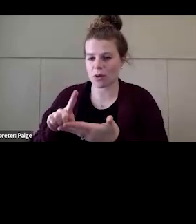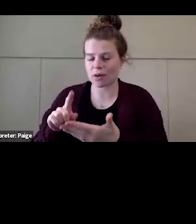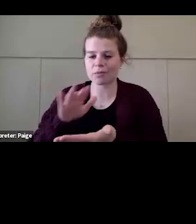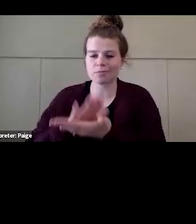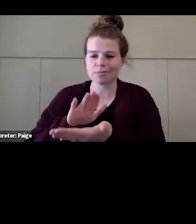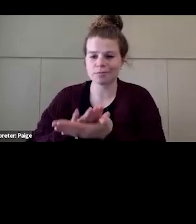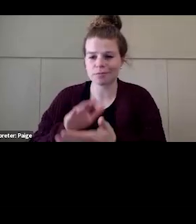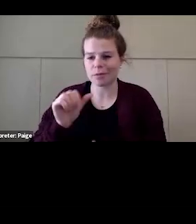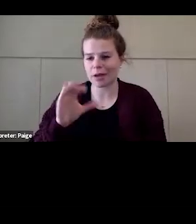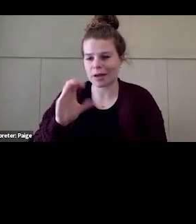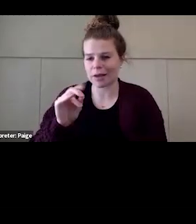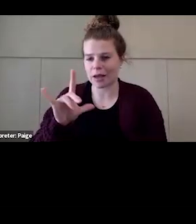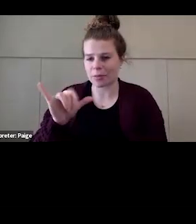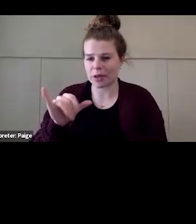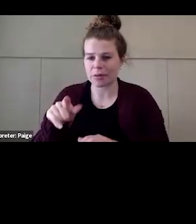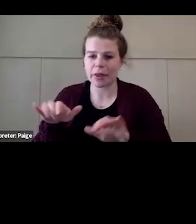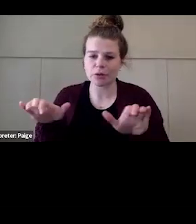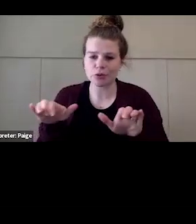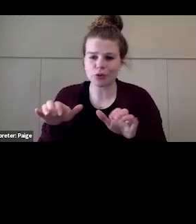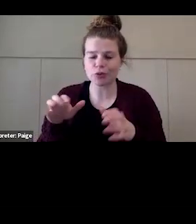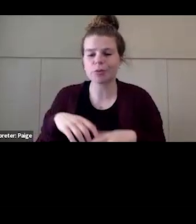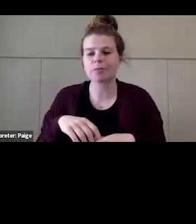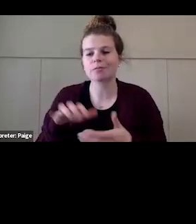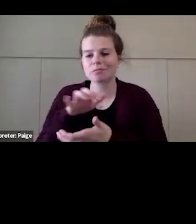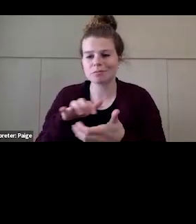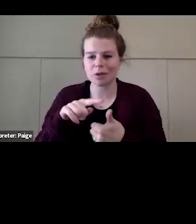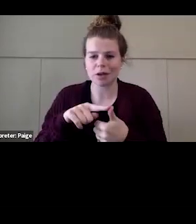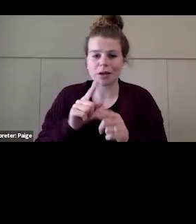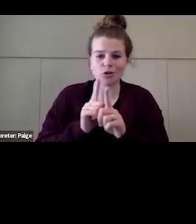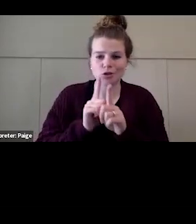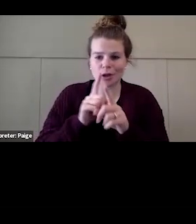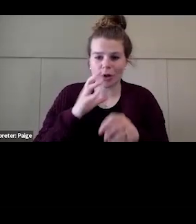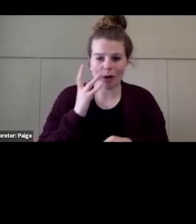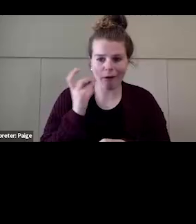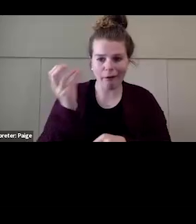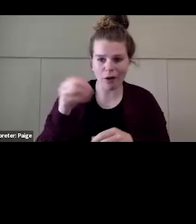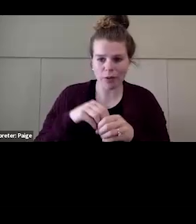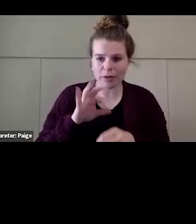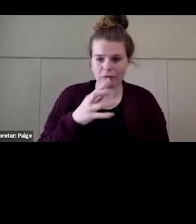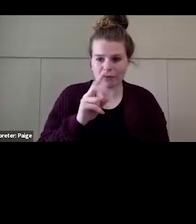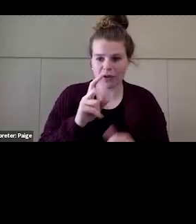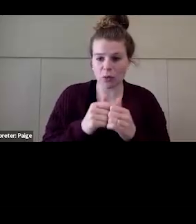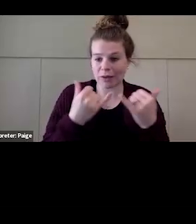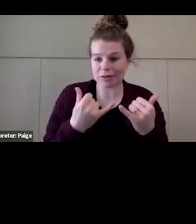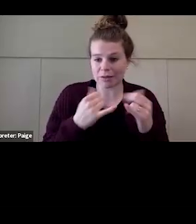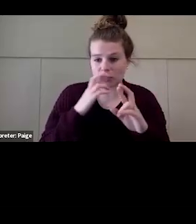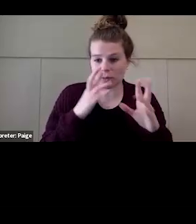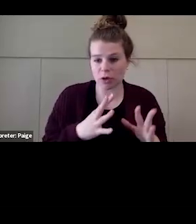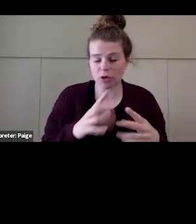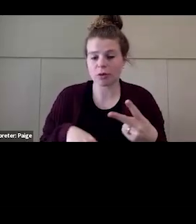in which they're doing kind of a combination of shadowing in field with our existing responders, as well as typical classroom-based training.